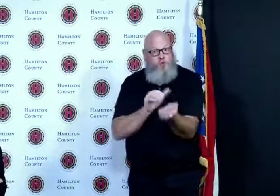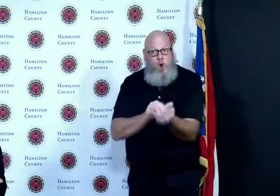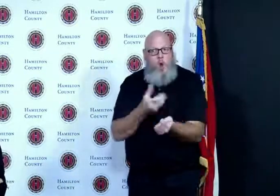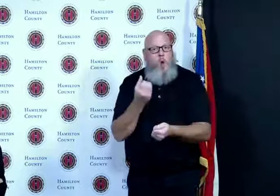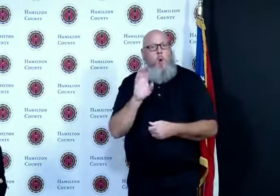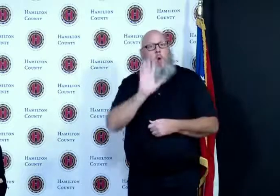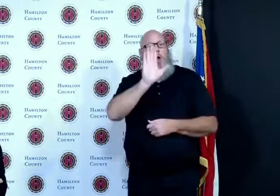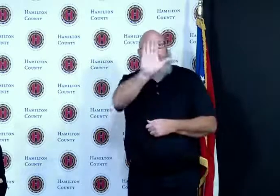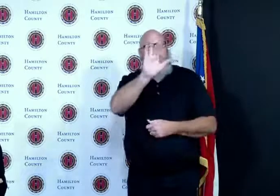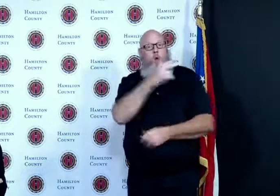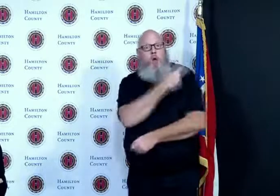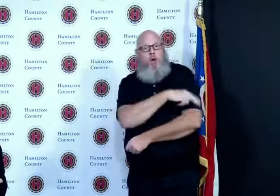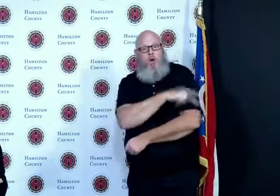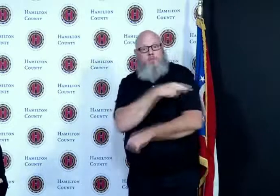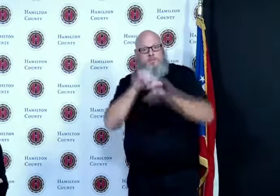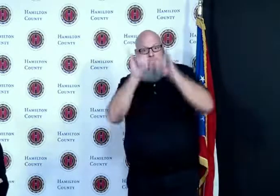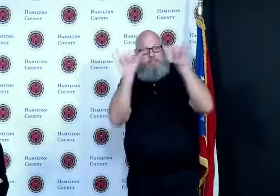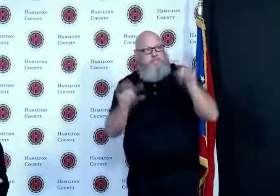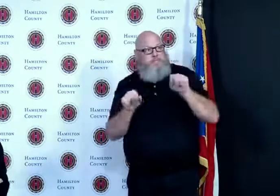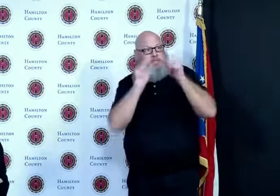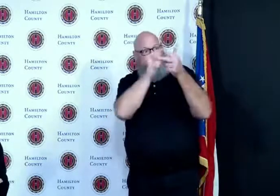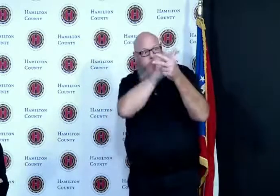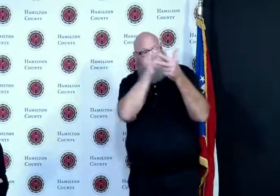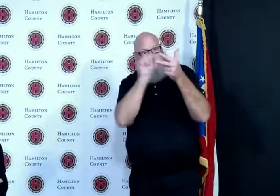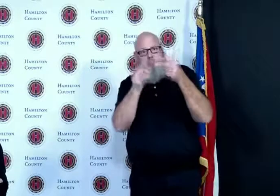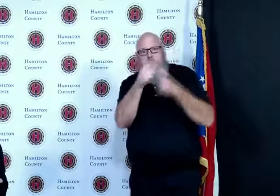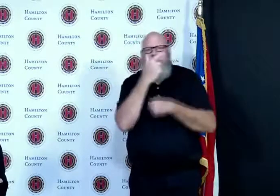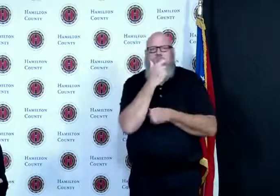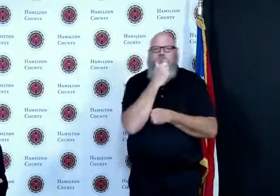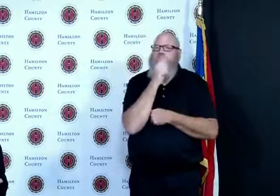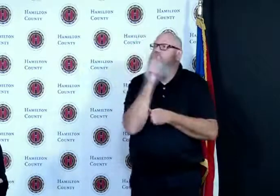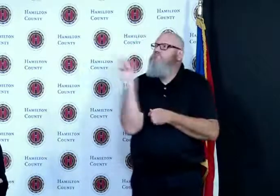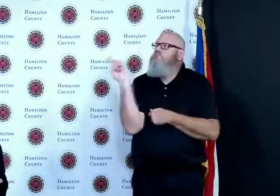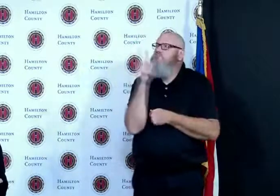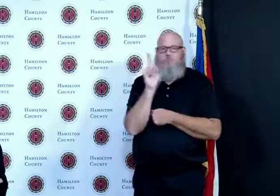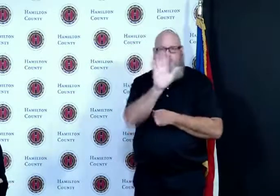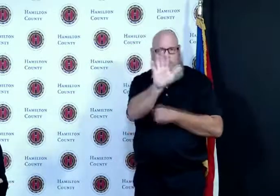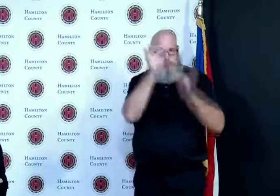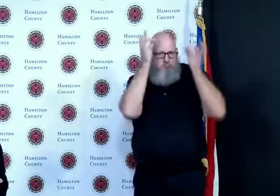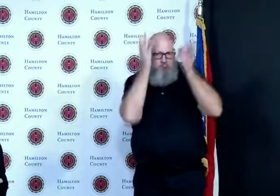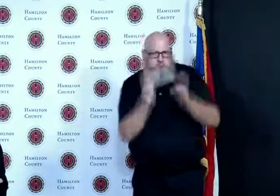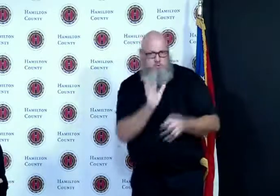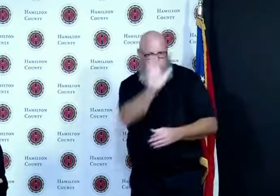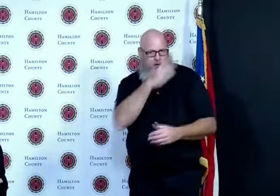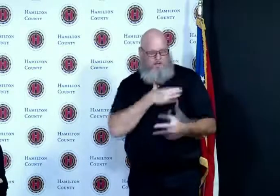the internet and especially seniors who sometimes are not comfortable with the internet call 211